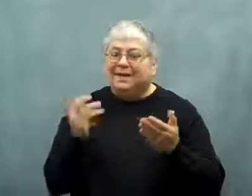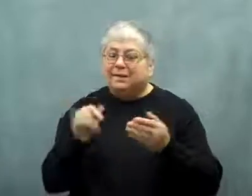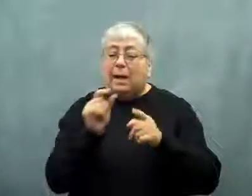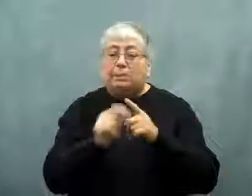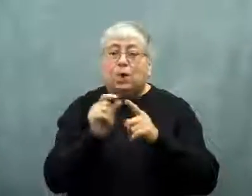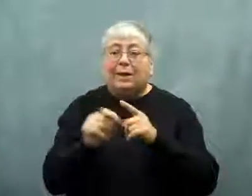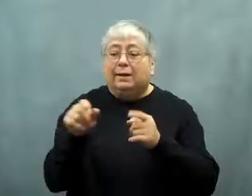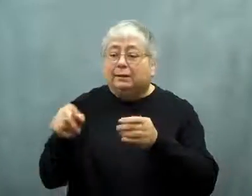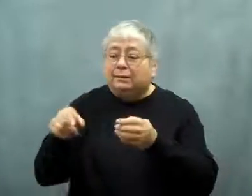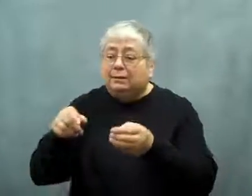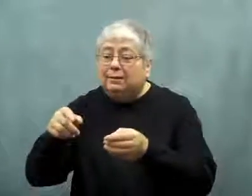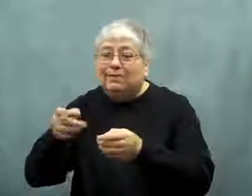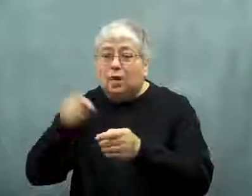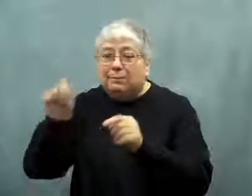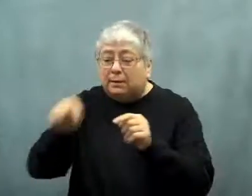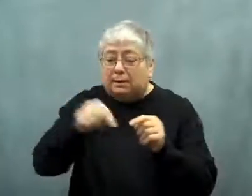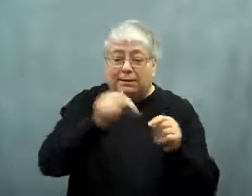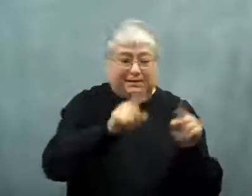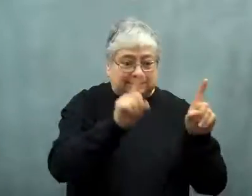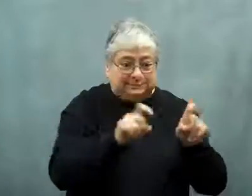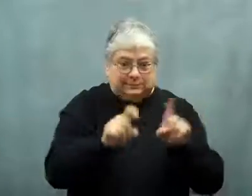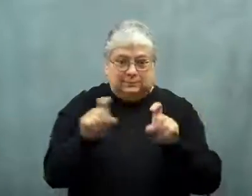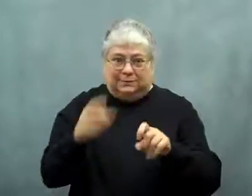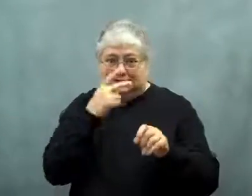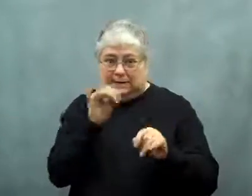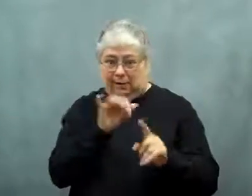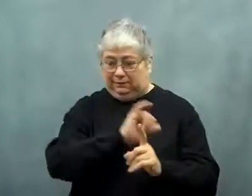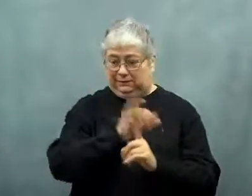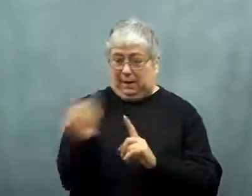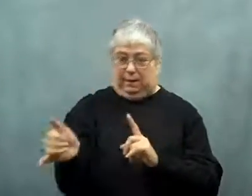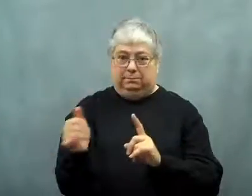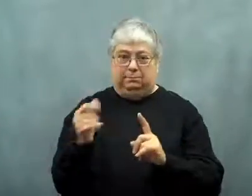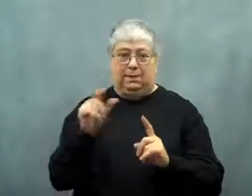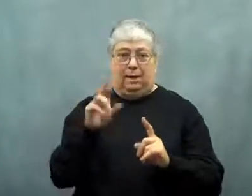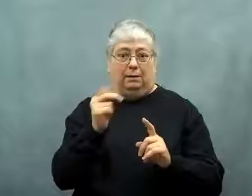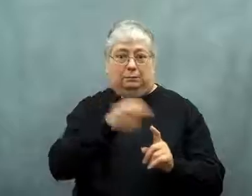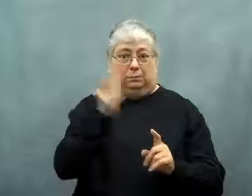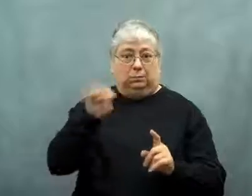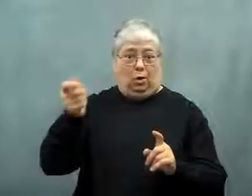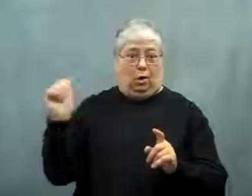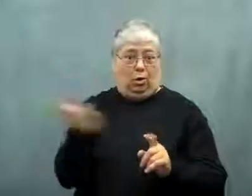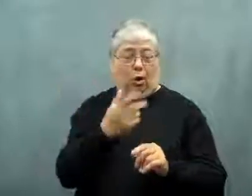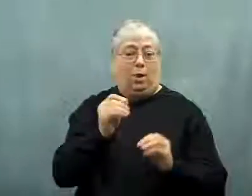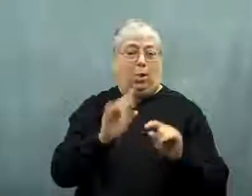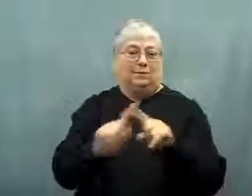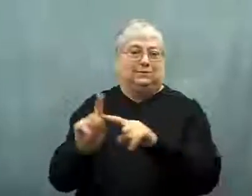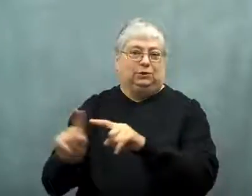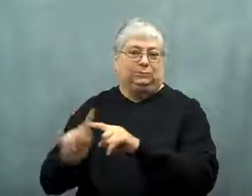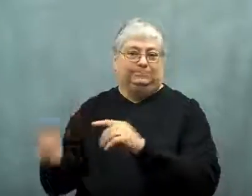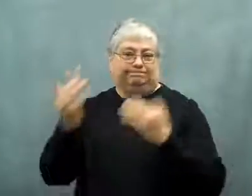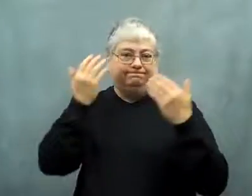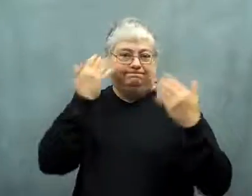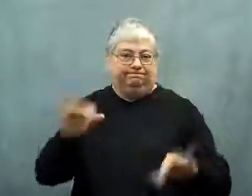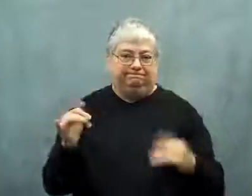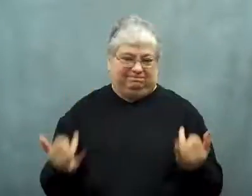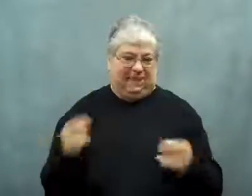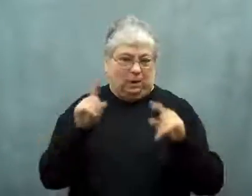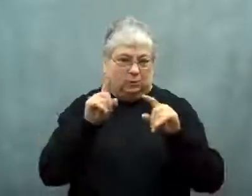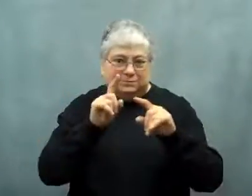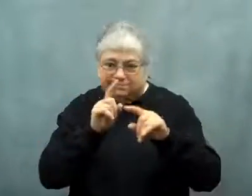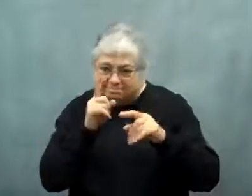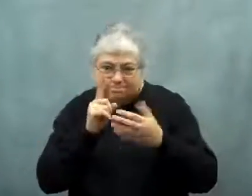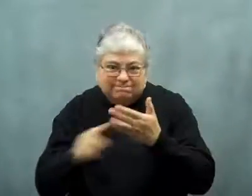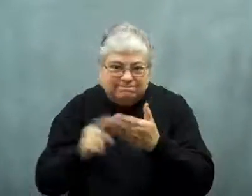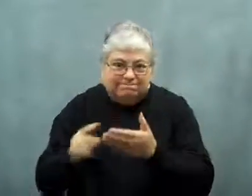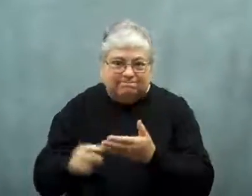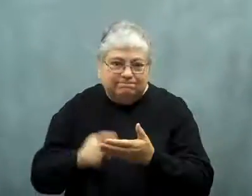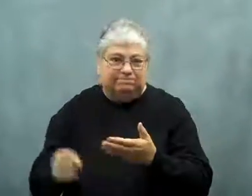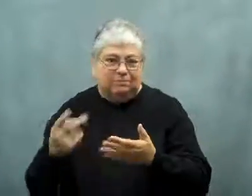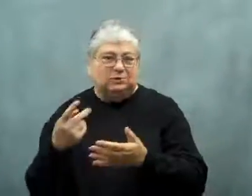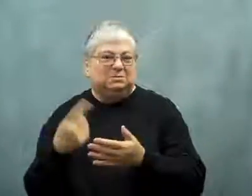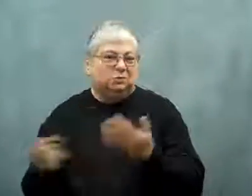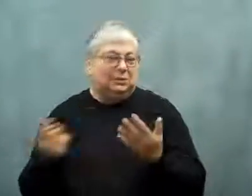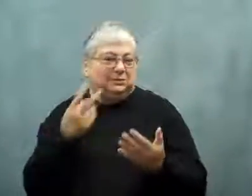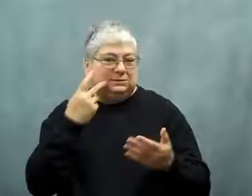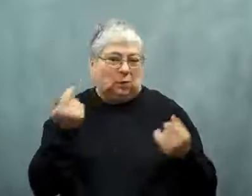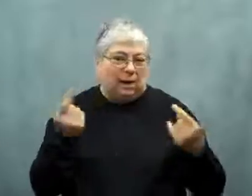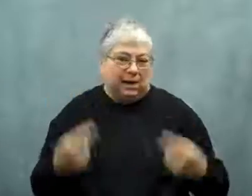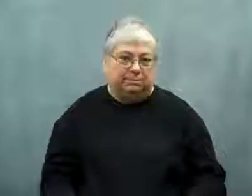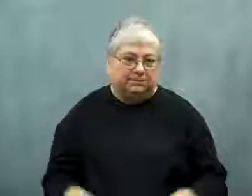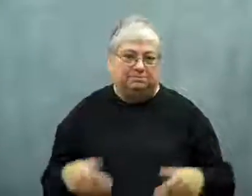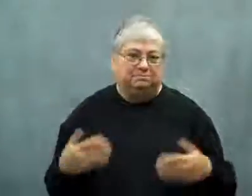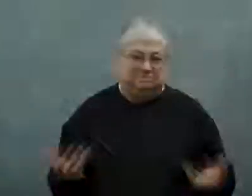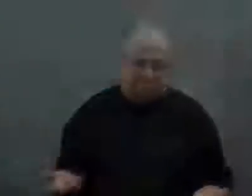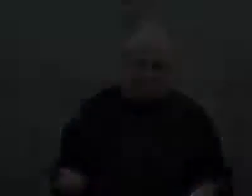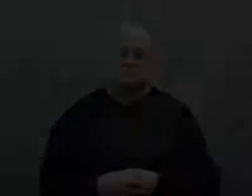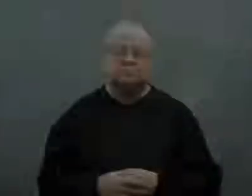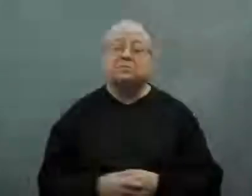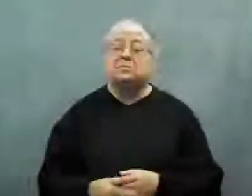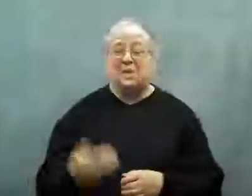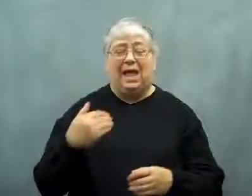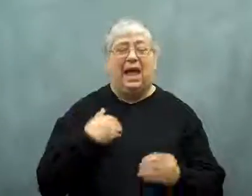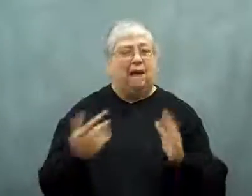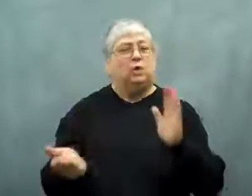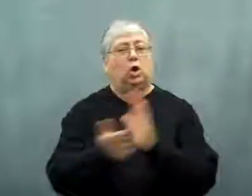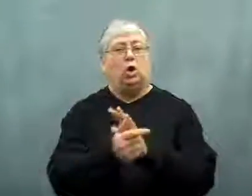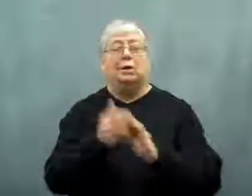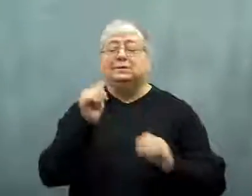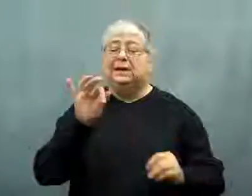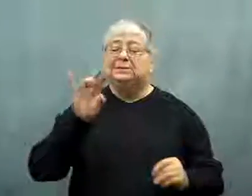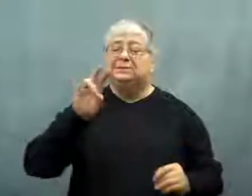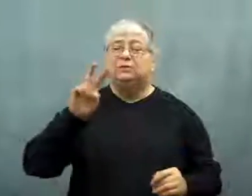It's testing the bullets to see if they are all from the same gun or not.